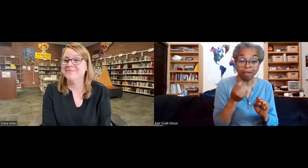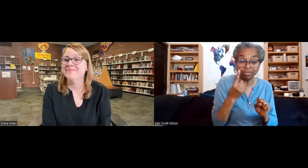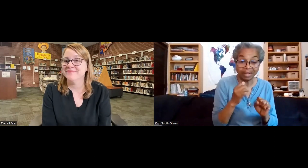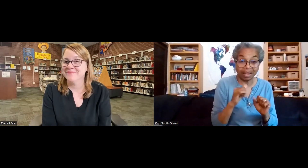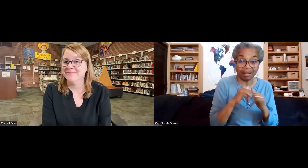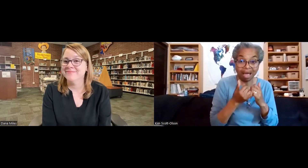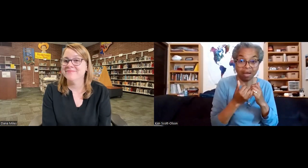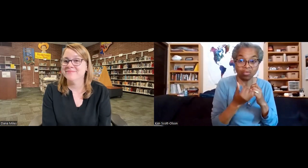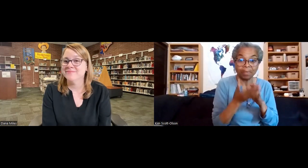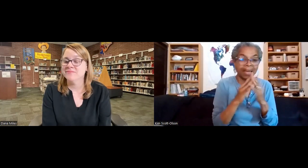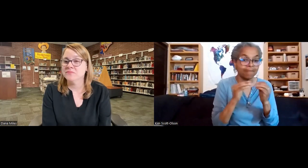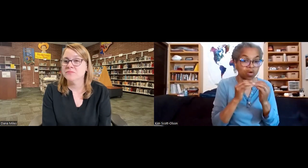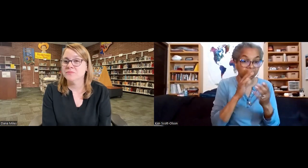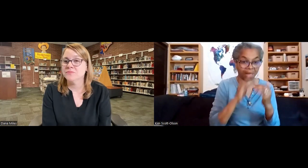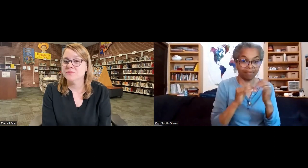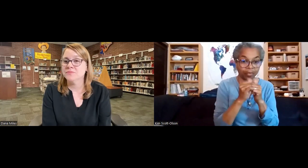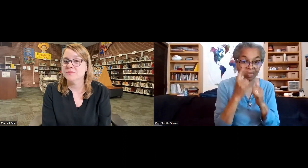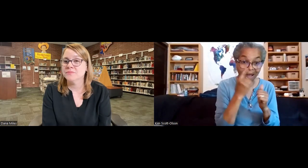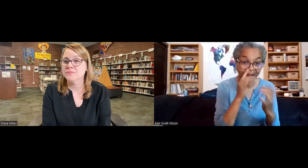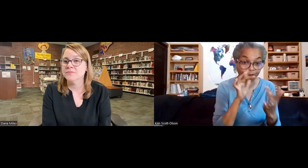Make sure you’re working to become more comfortable